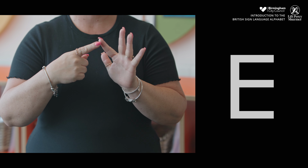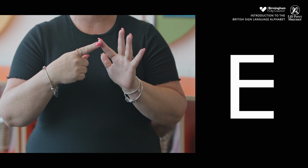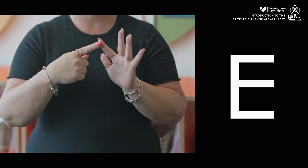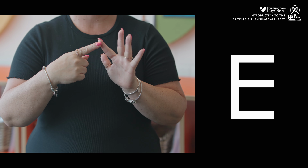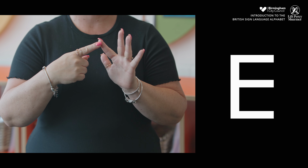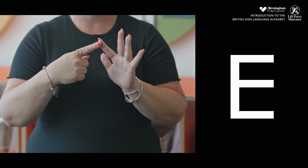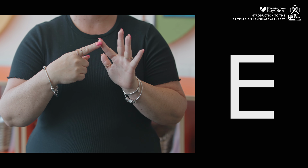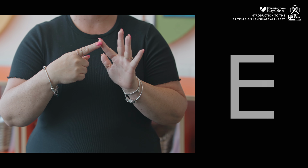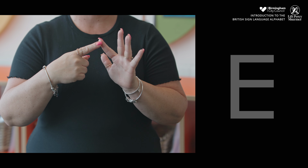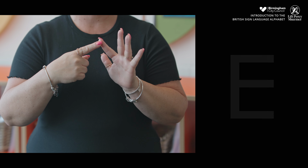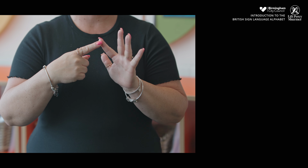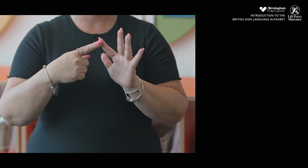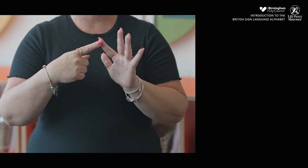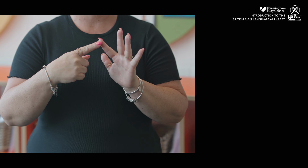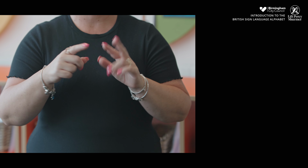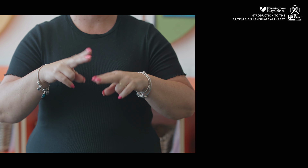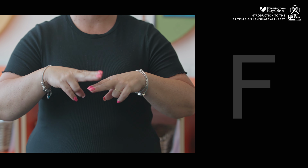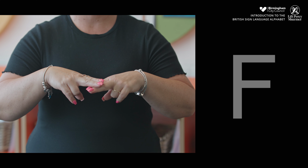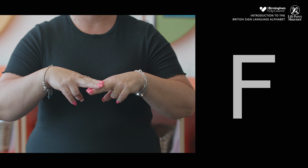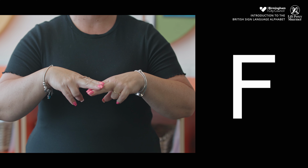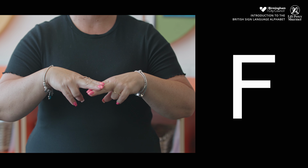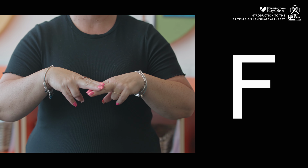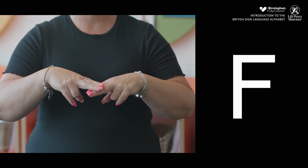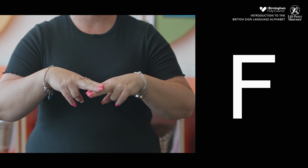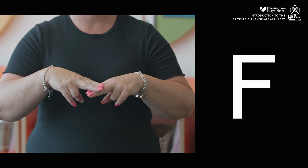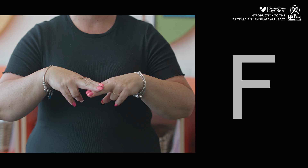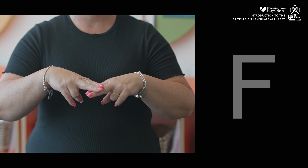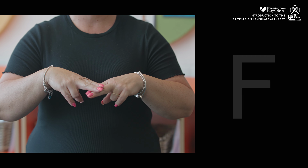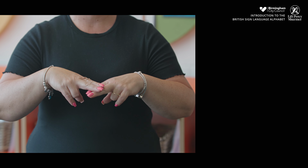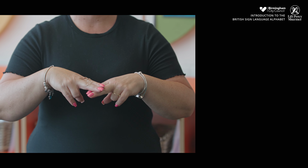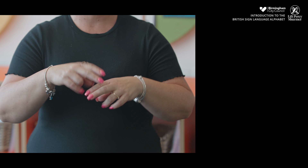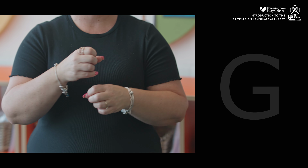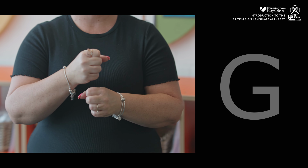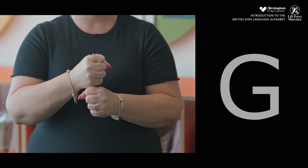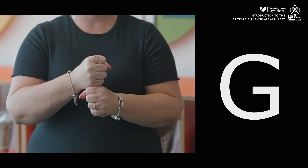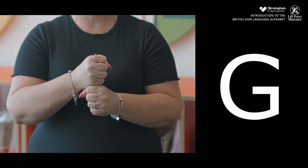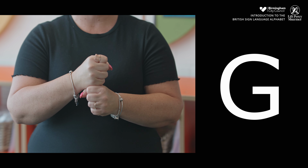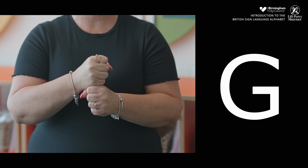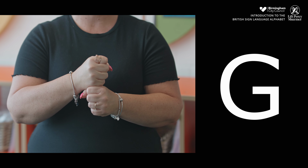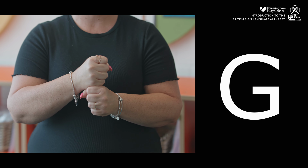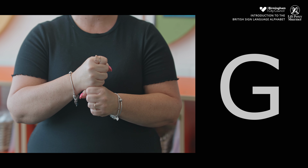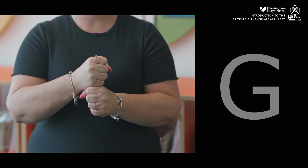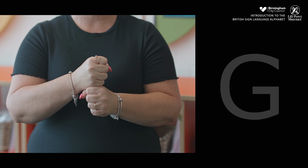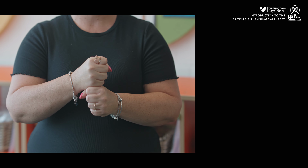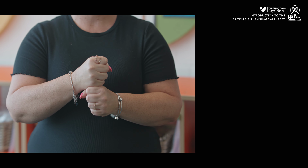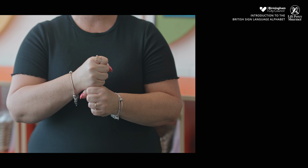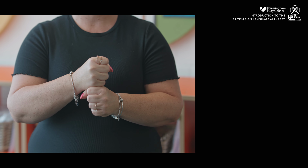E F G